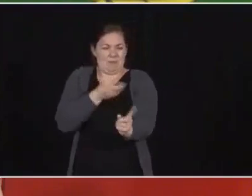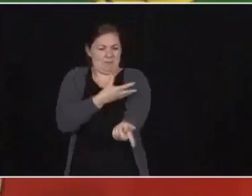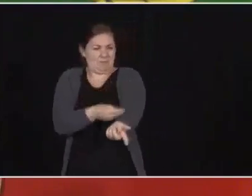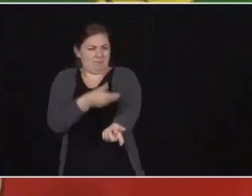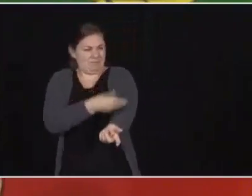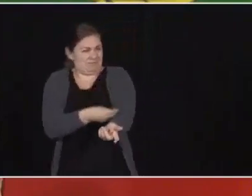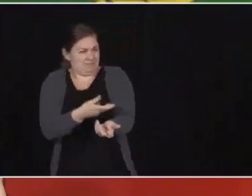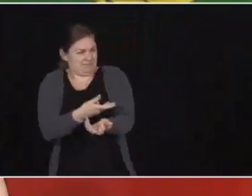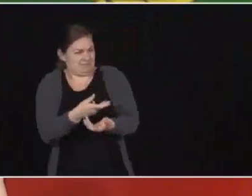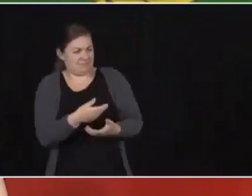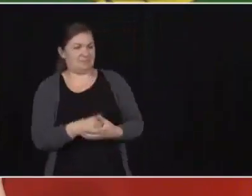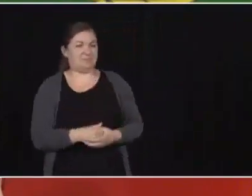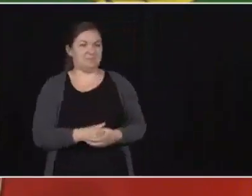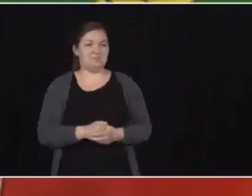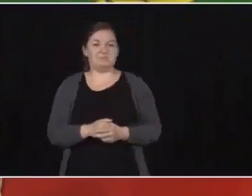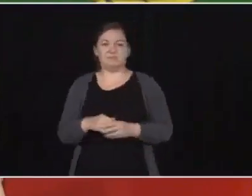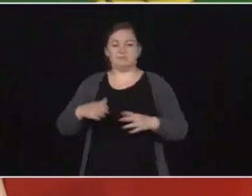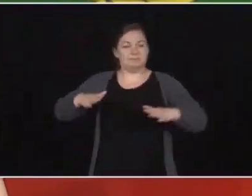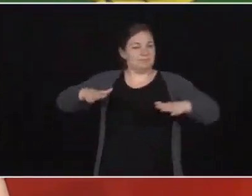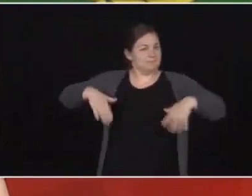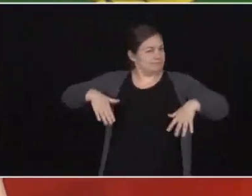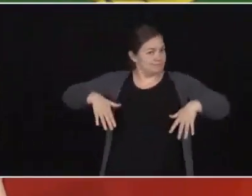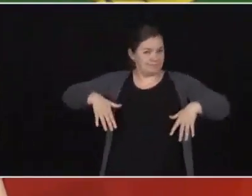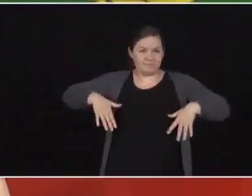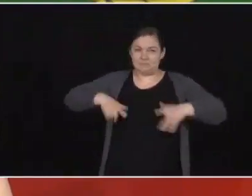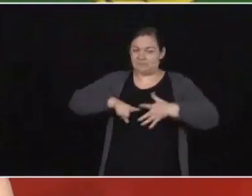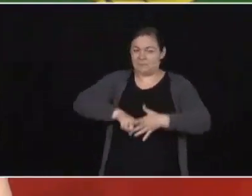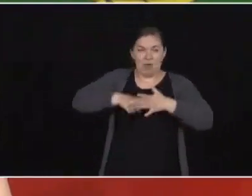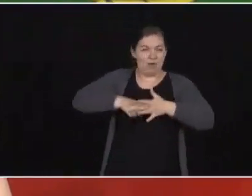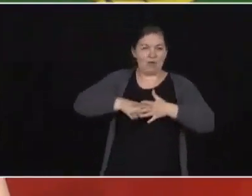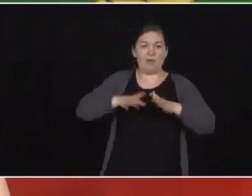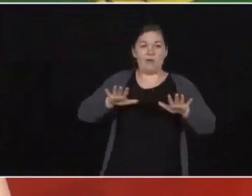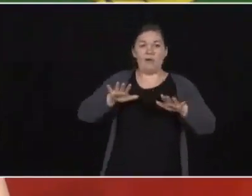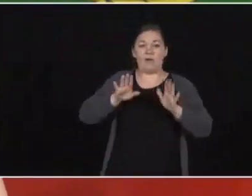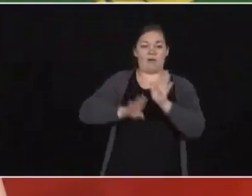The samples have not been tested yet. But the strategy that is going through consultation with the